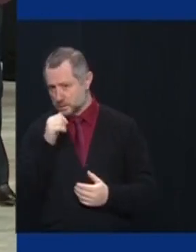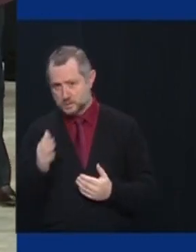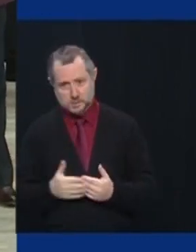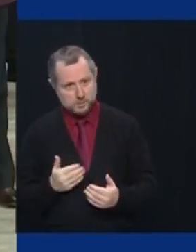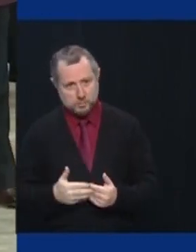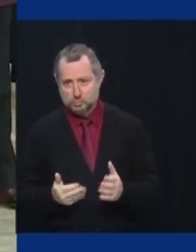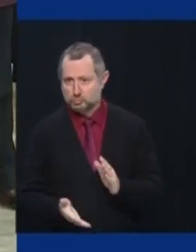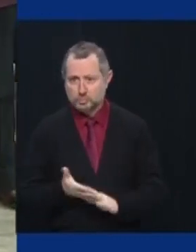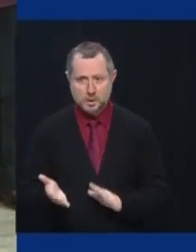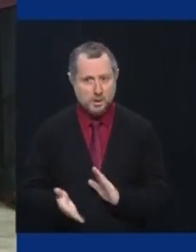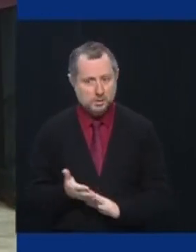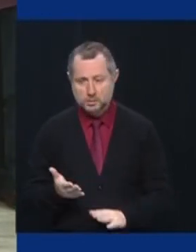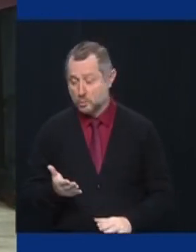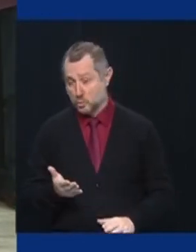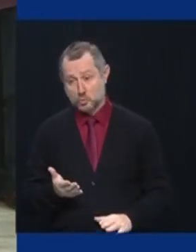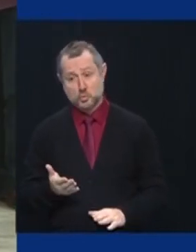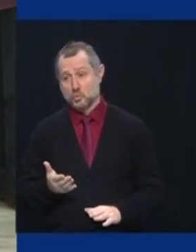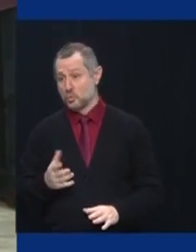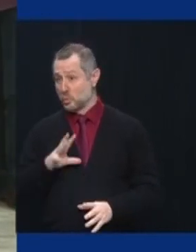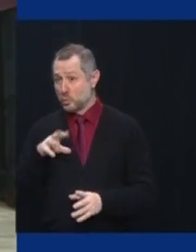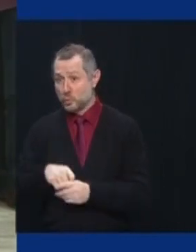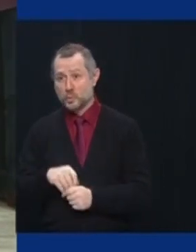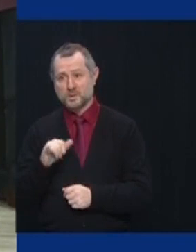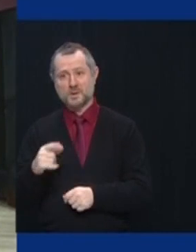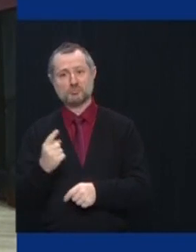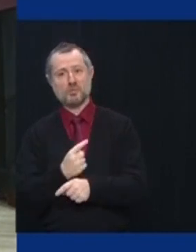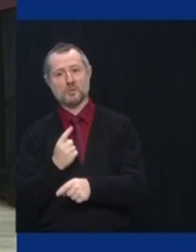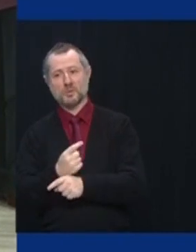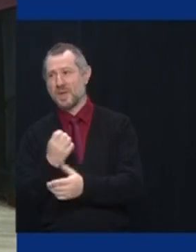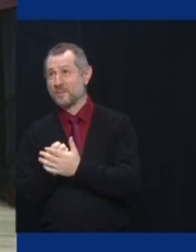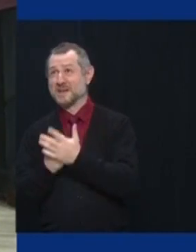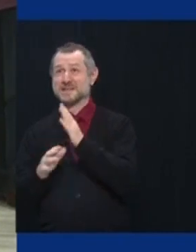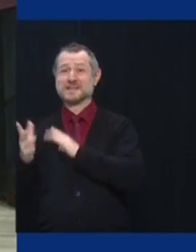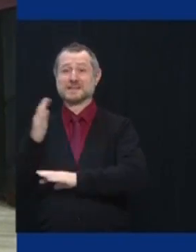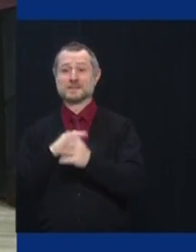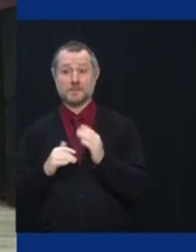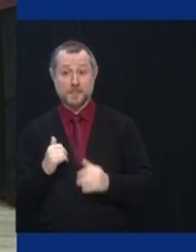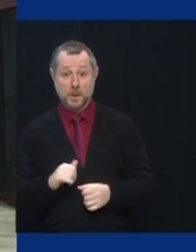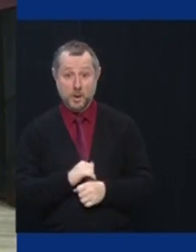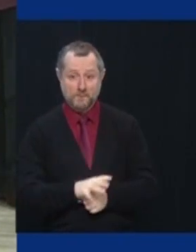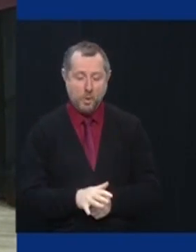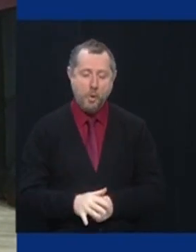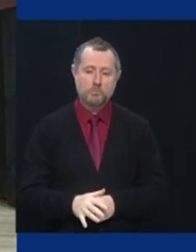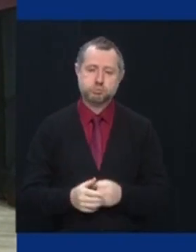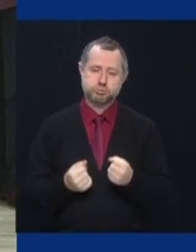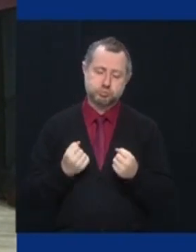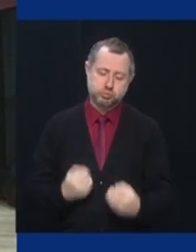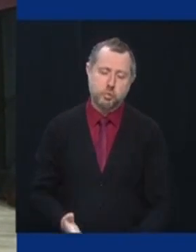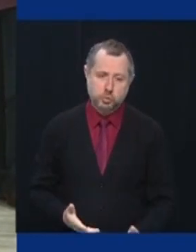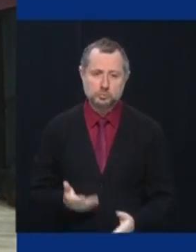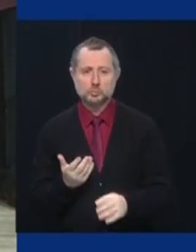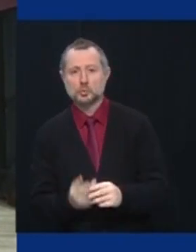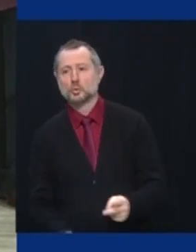LAST YEAR HAS BEEN HARD ON MANY, MANY PEOPLE AND GROUPS INCLUDING NOT FOR PROFITS. IT'S HARD TO RUN A NOT FOR